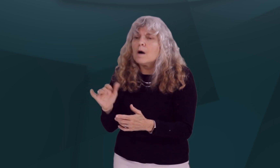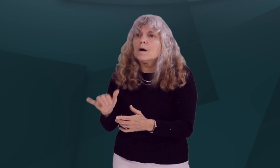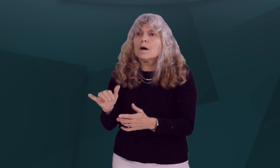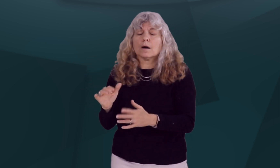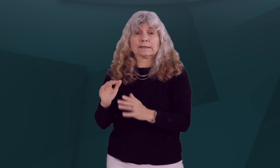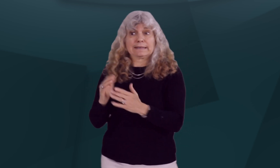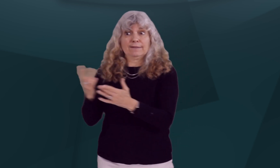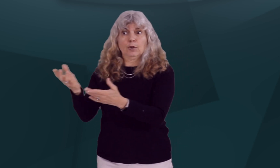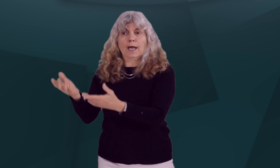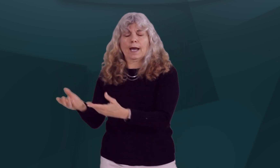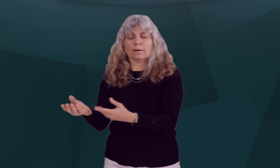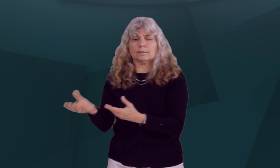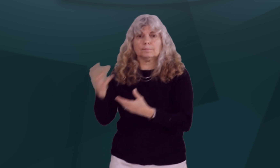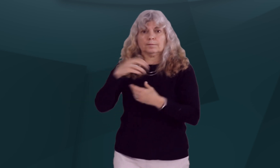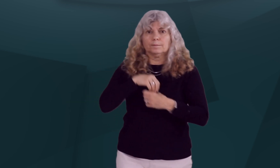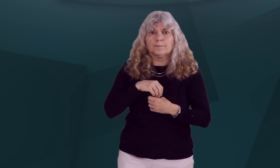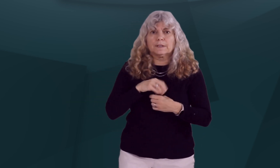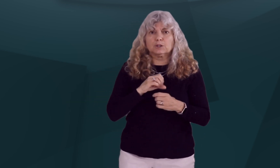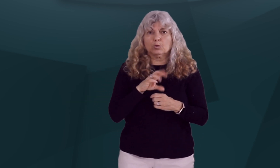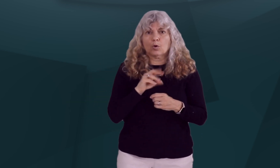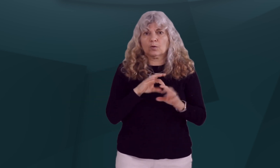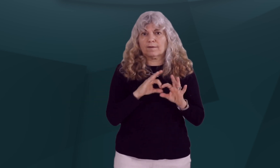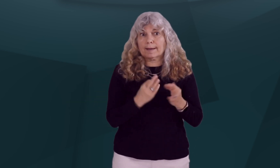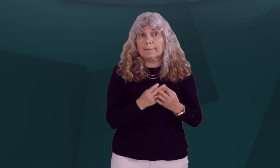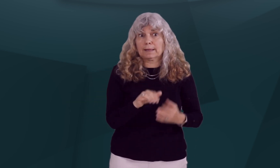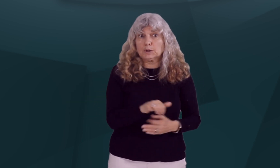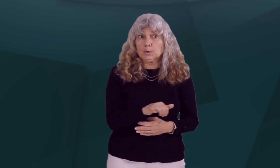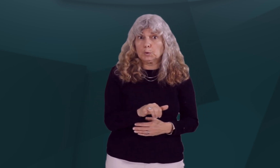and see if you can incorporate those strategies into your own family.